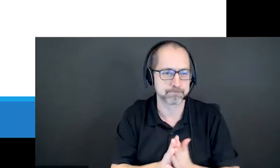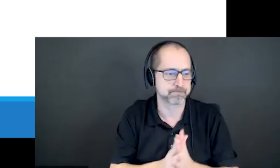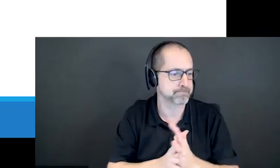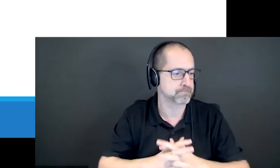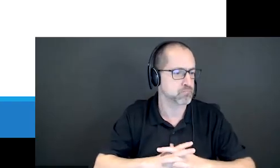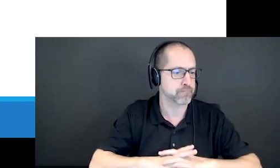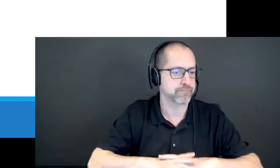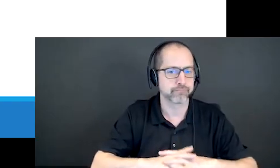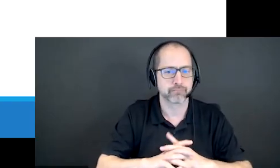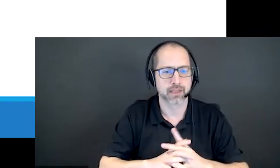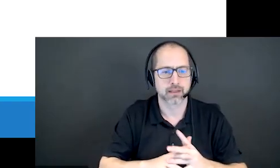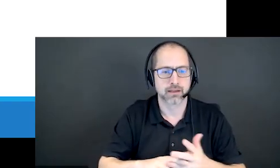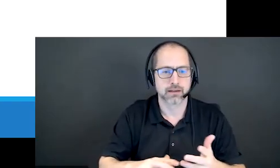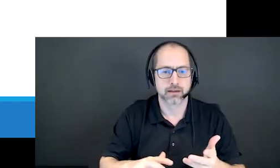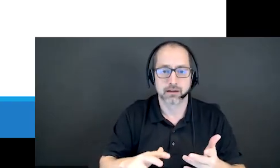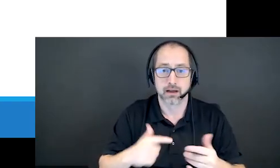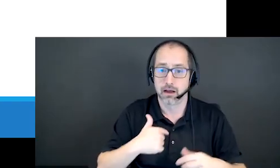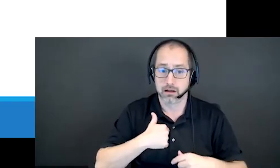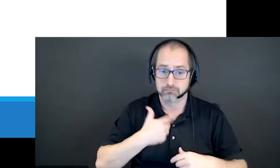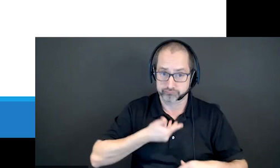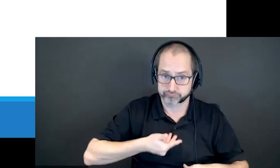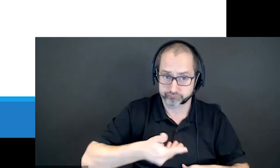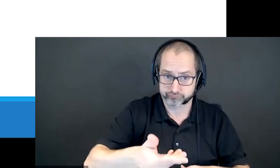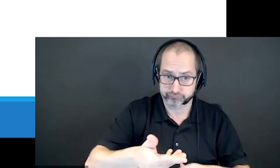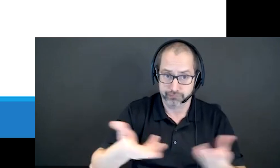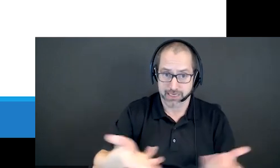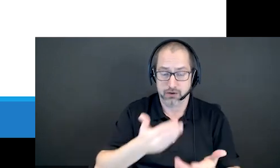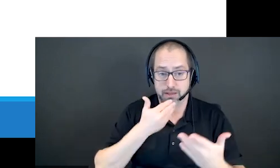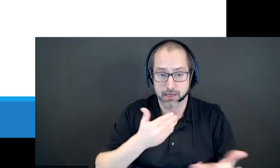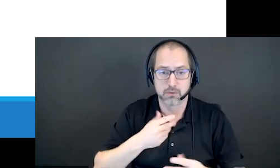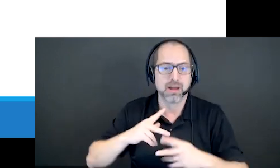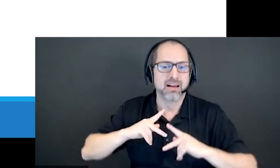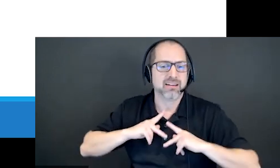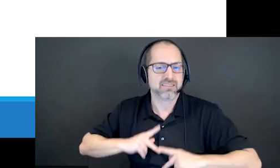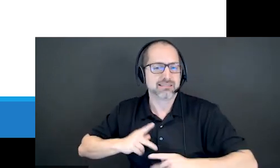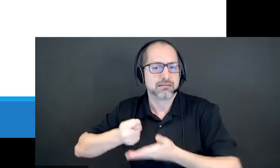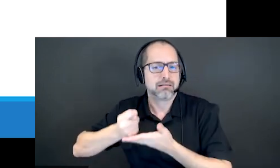Thank you for inviting me to speak today. I'm a physiotherapist who's working in both British